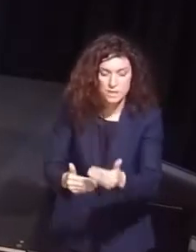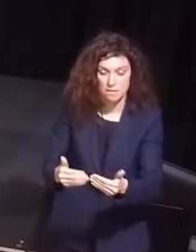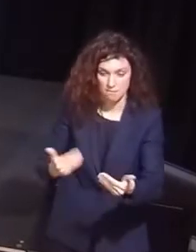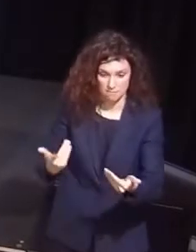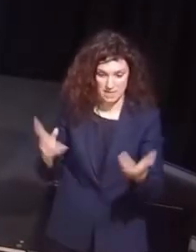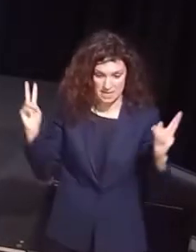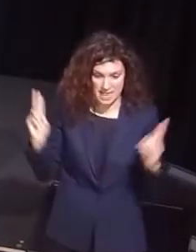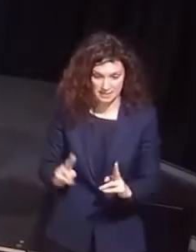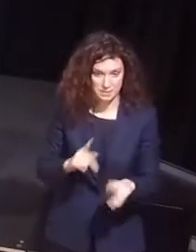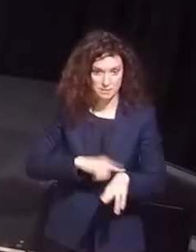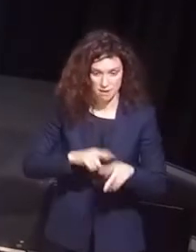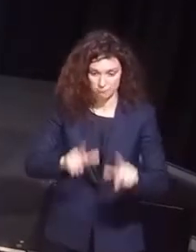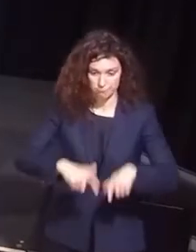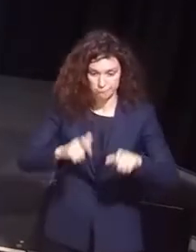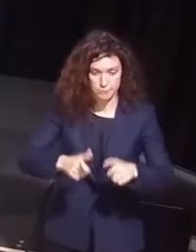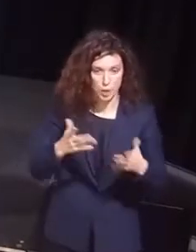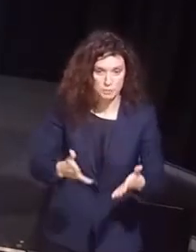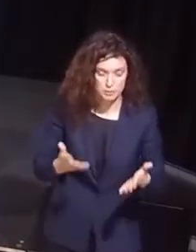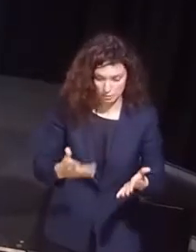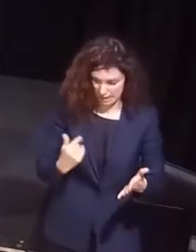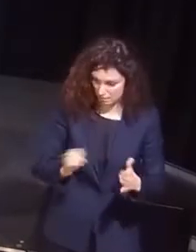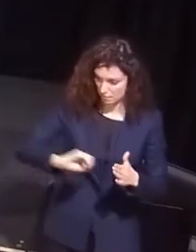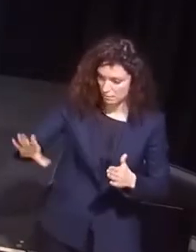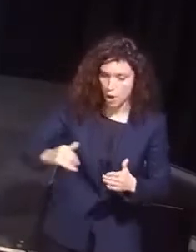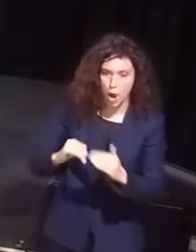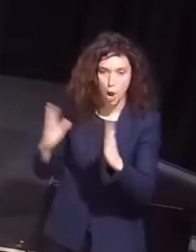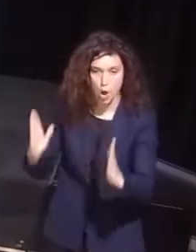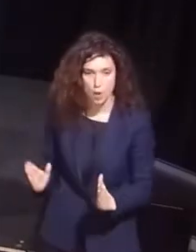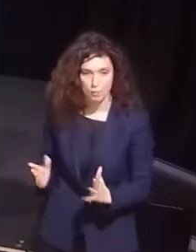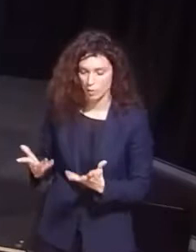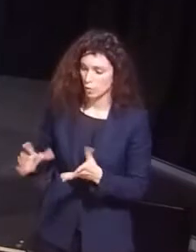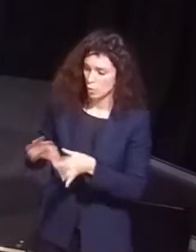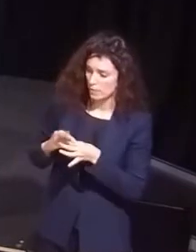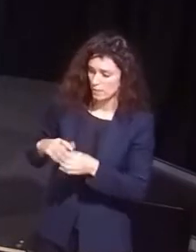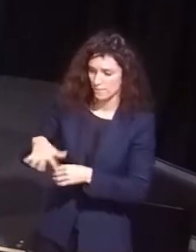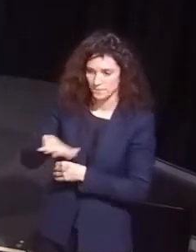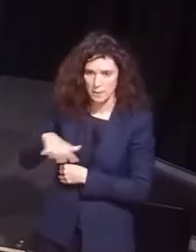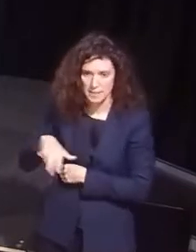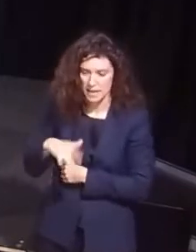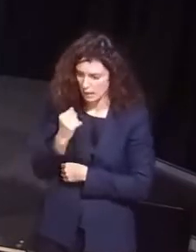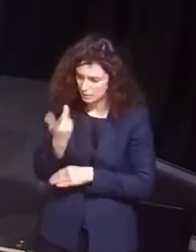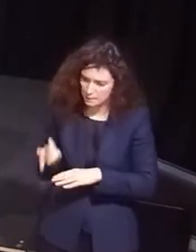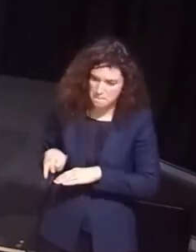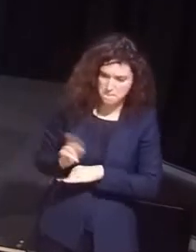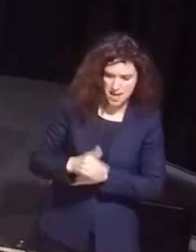going home, being with loved ones, and finding meaningful occupation, and making their way in the world again.